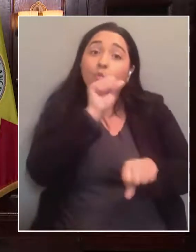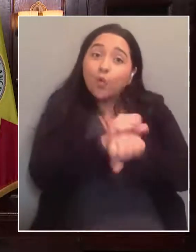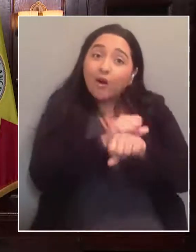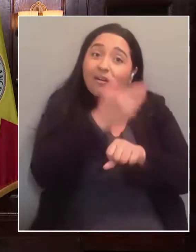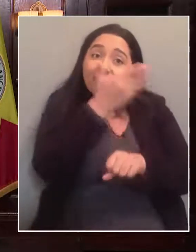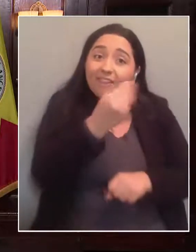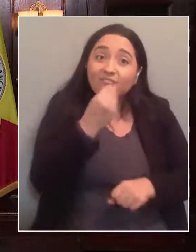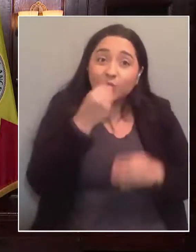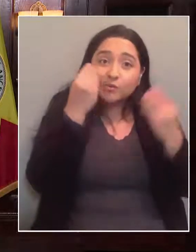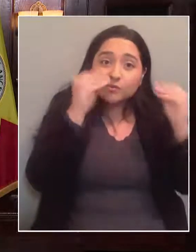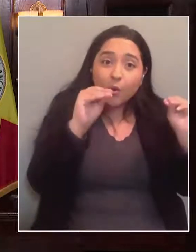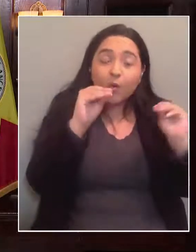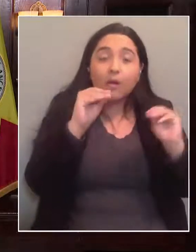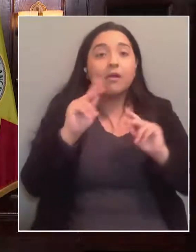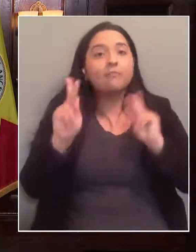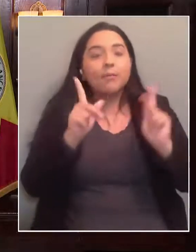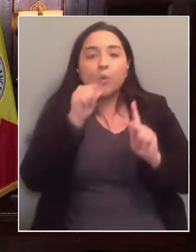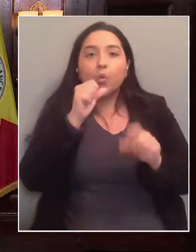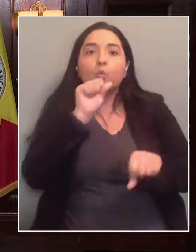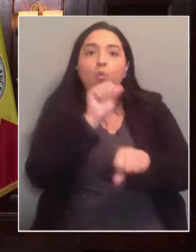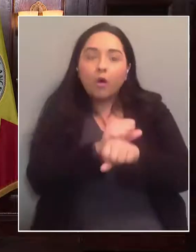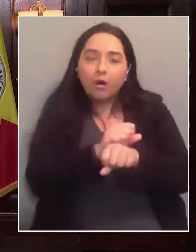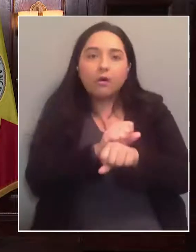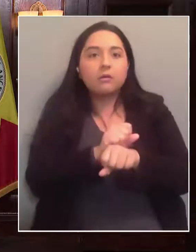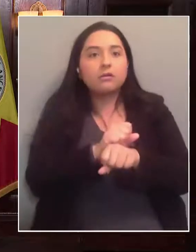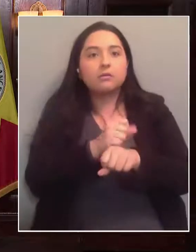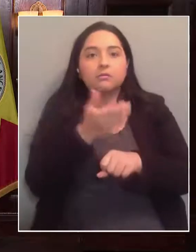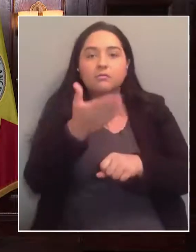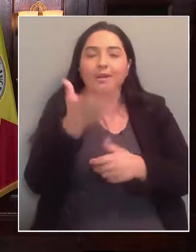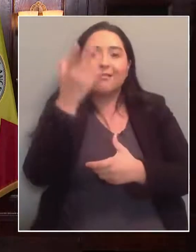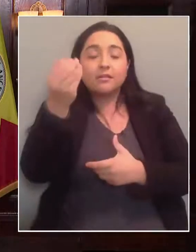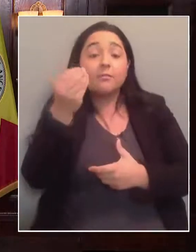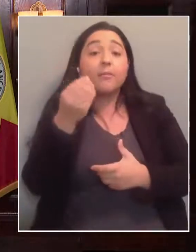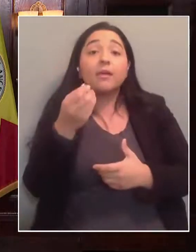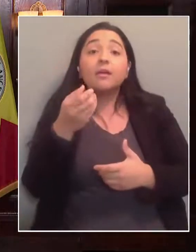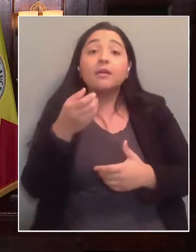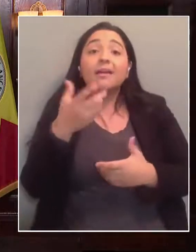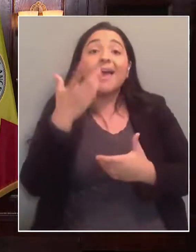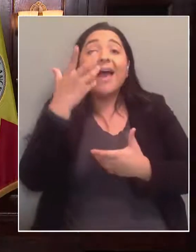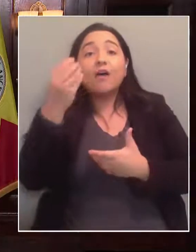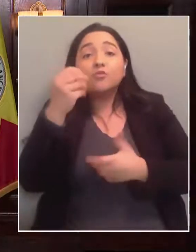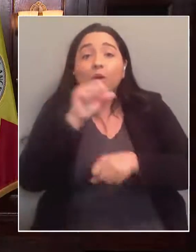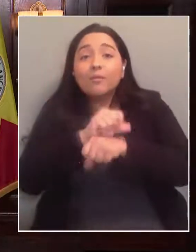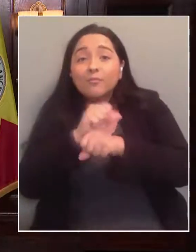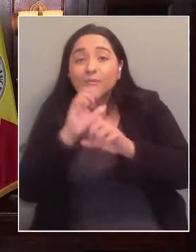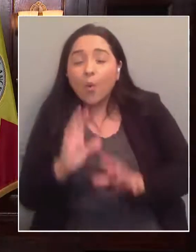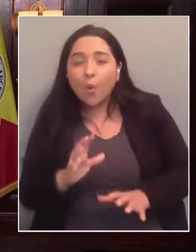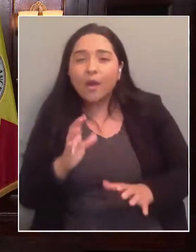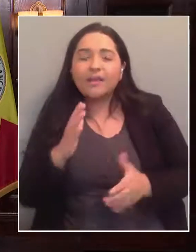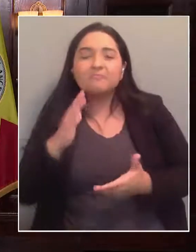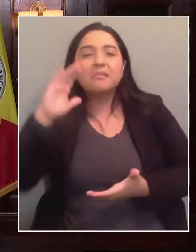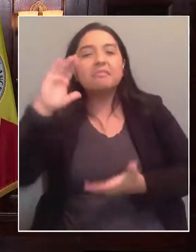THE LINE JOBS. YOU KNOW, GARDNERS, MAYBE THEY'RE OUT DOORS AND LESS OF RISK OF SPREAD.